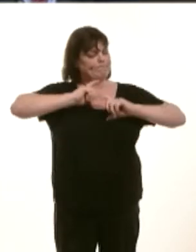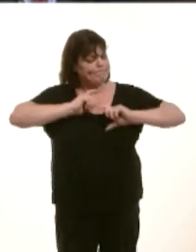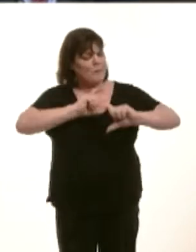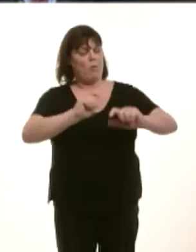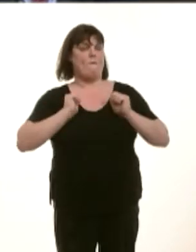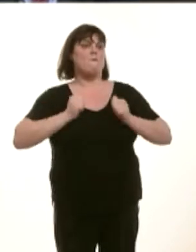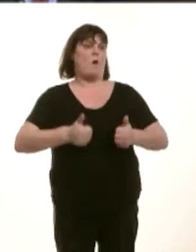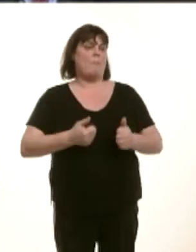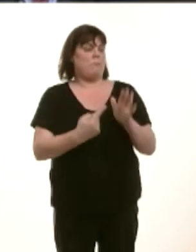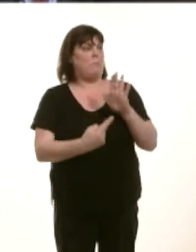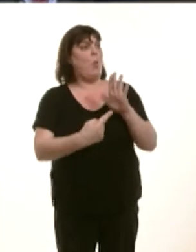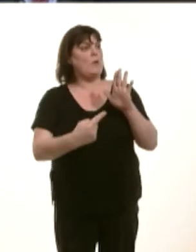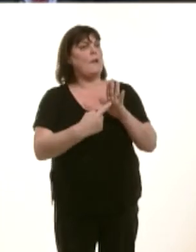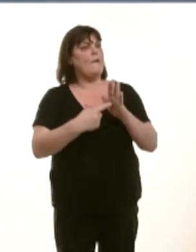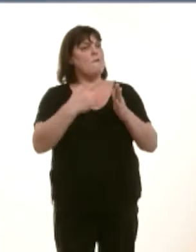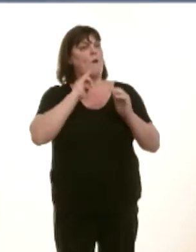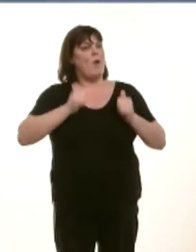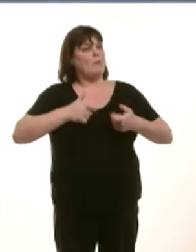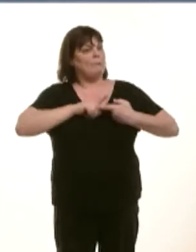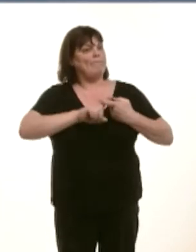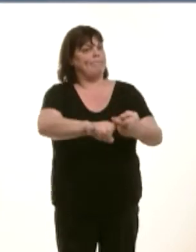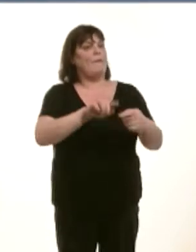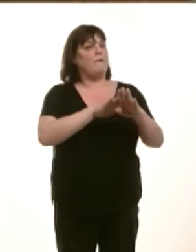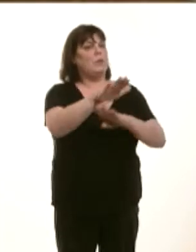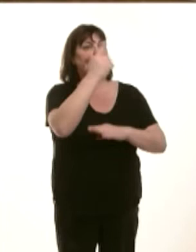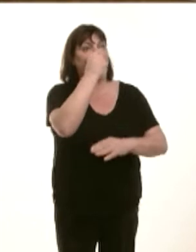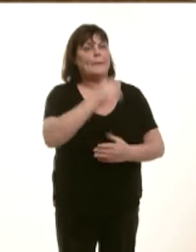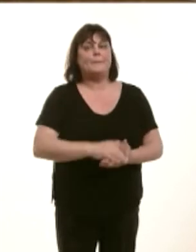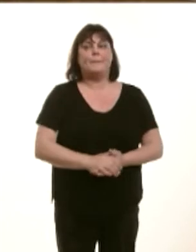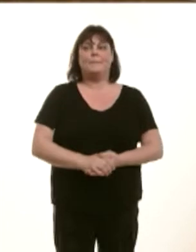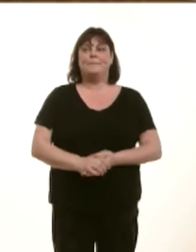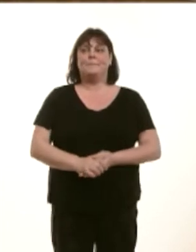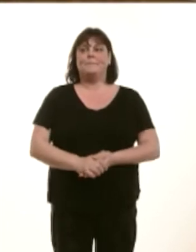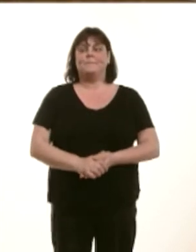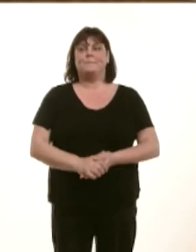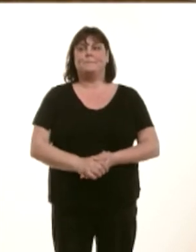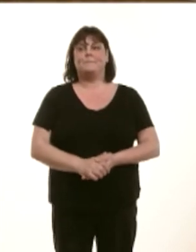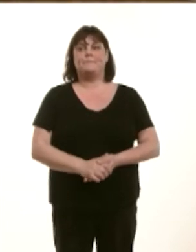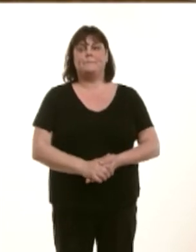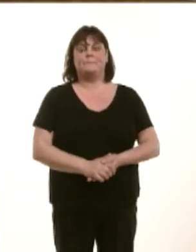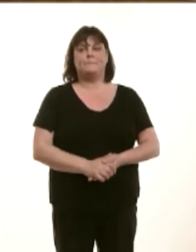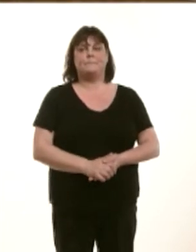in terms of the industry's sustainability in the future.